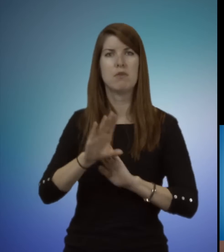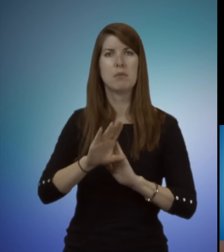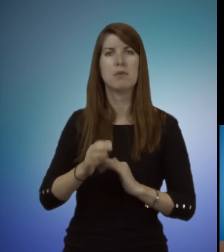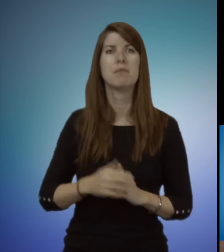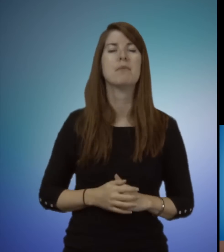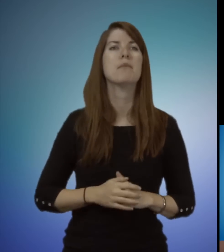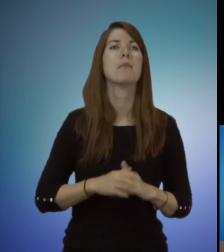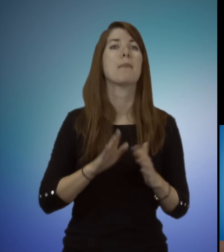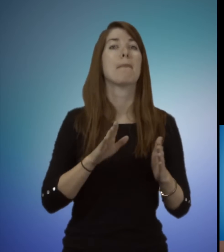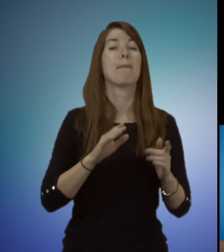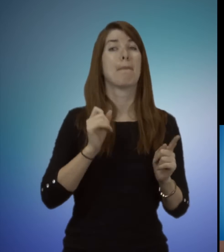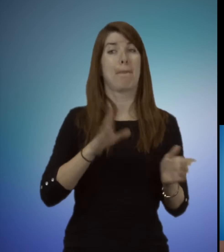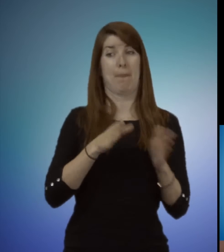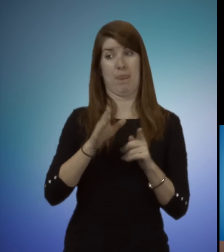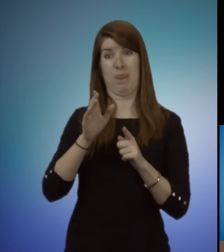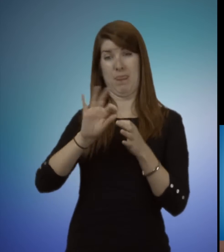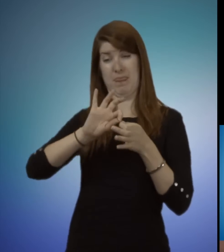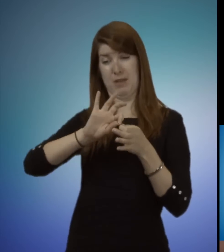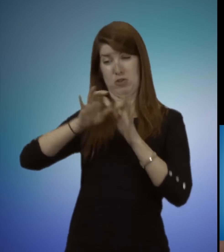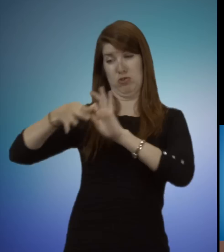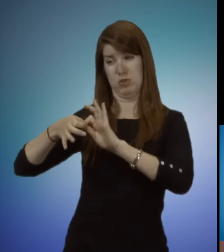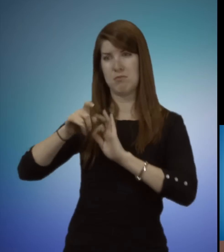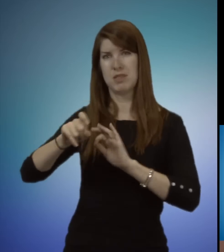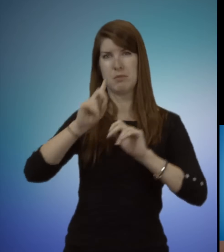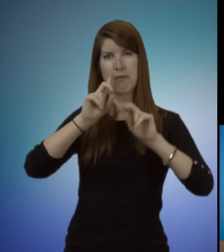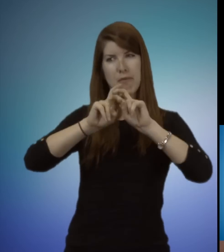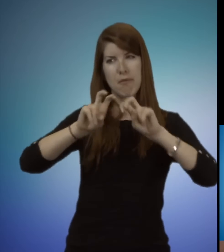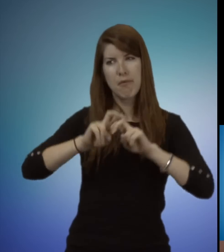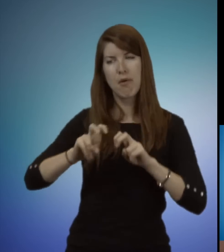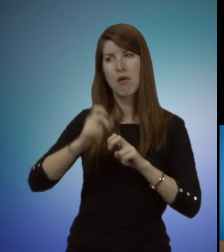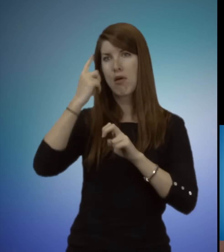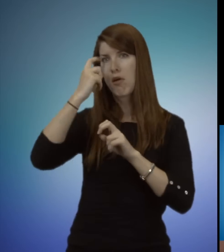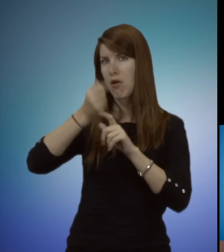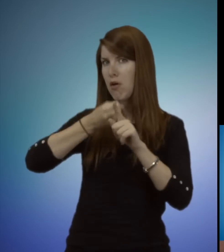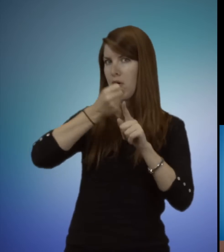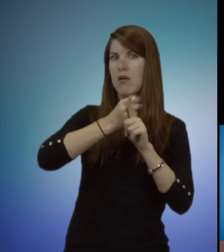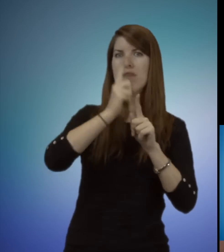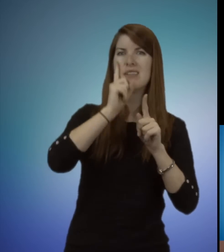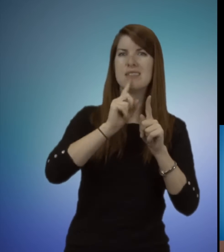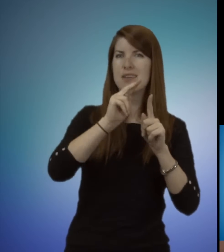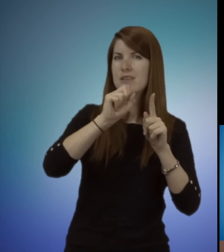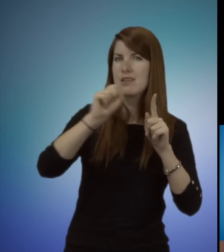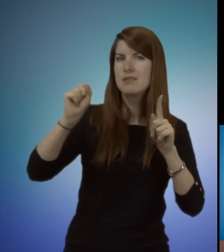Any interpretation has to be analyzed within the context of the impact of deafness,